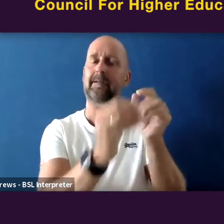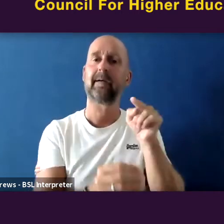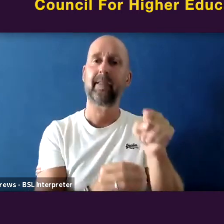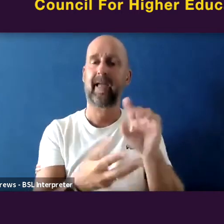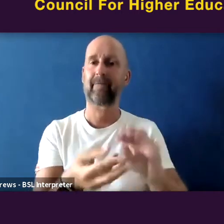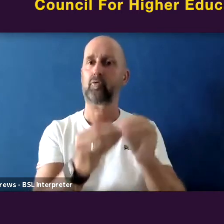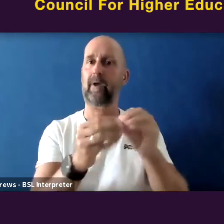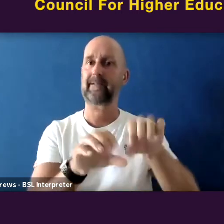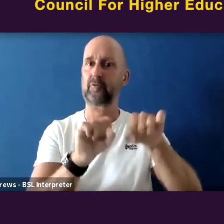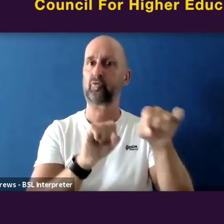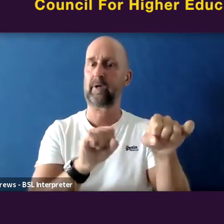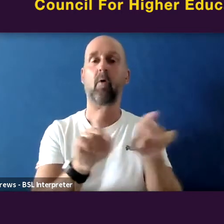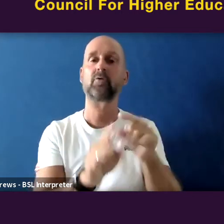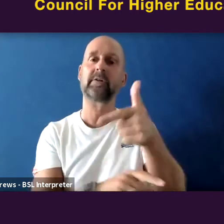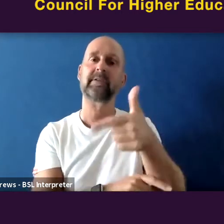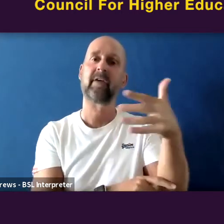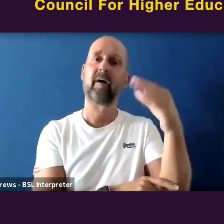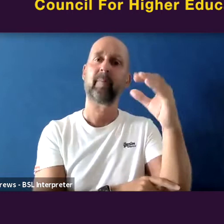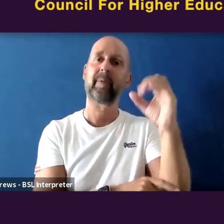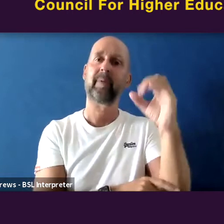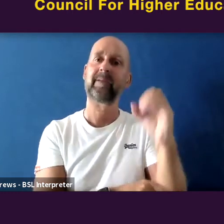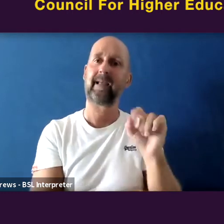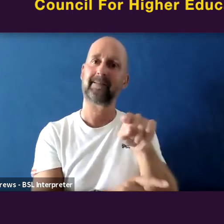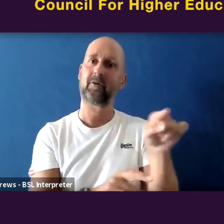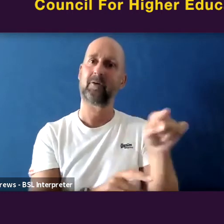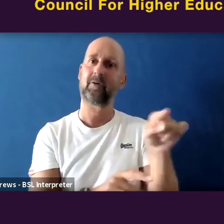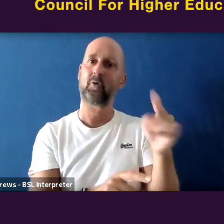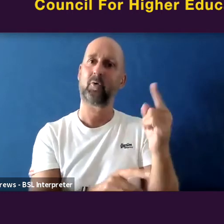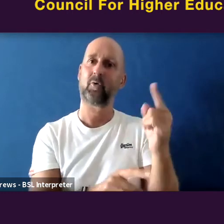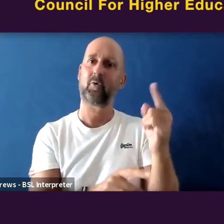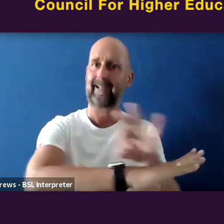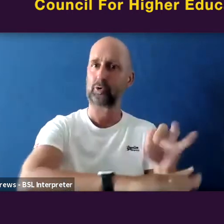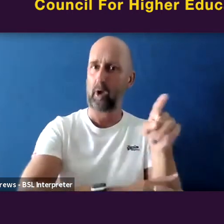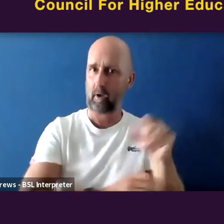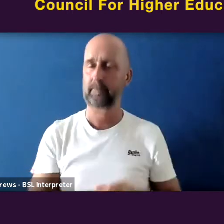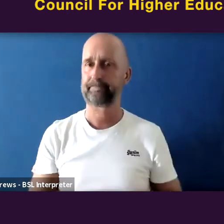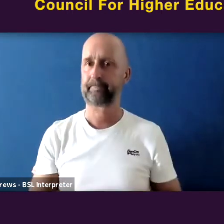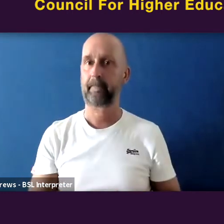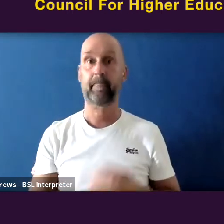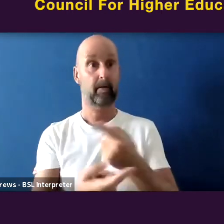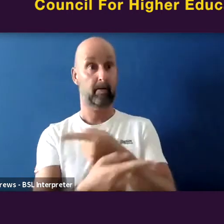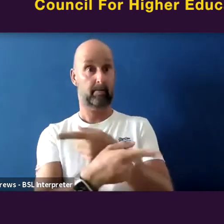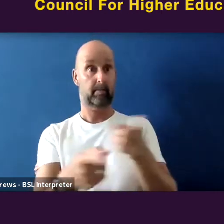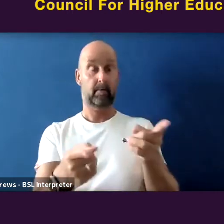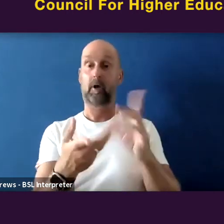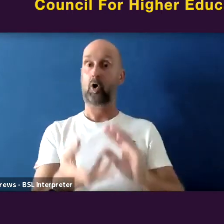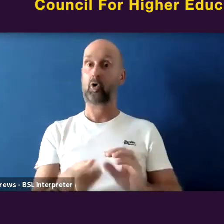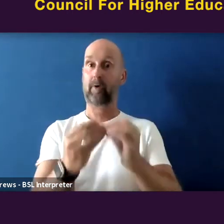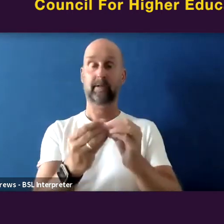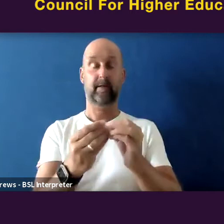as do 75% of those working in architecture. Therefore creative arts education courses